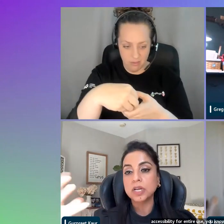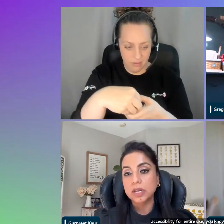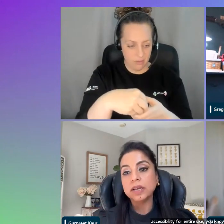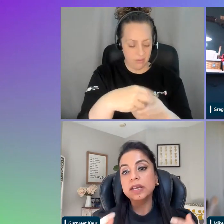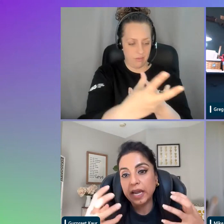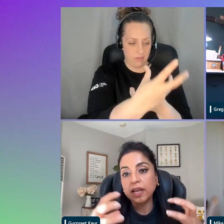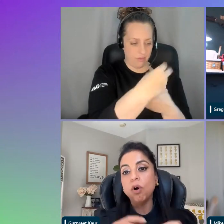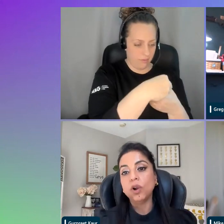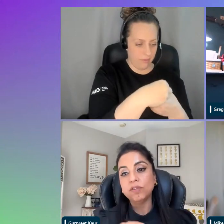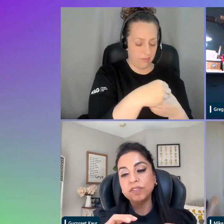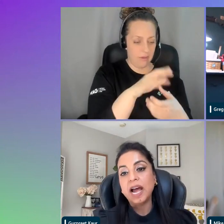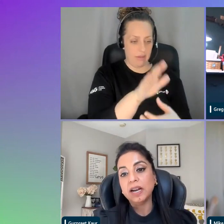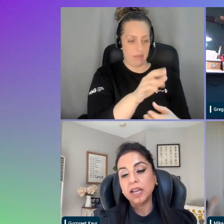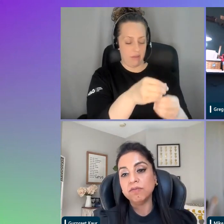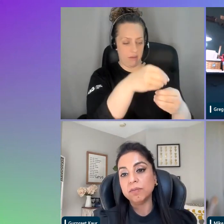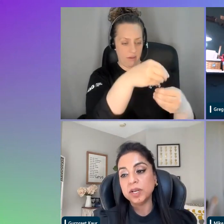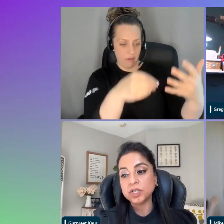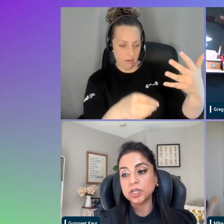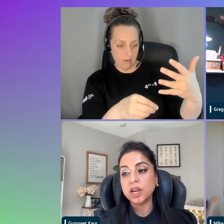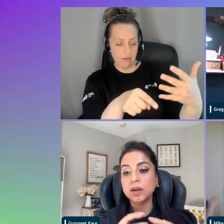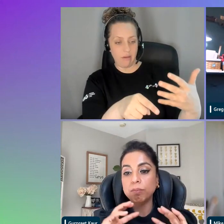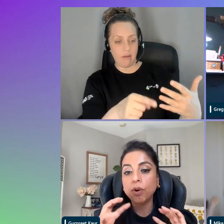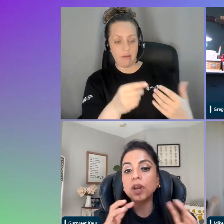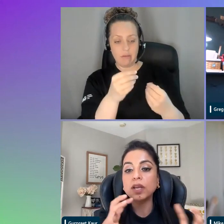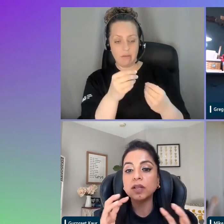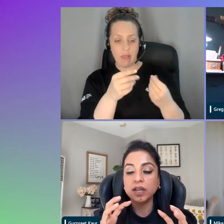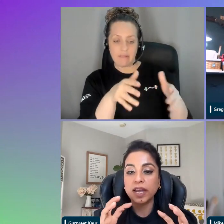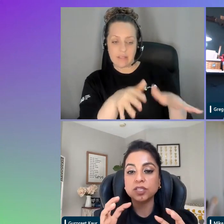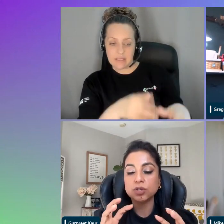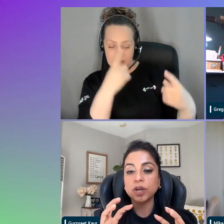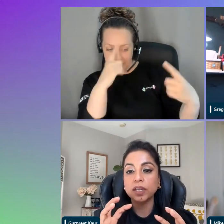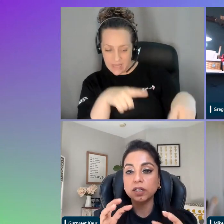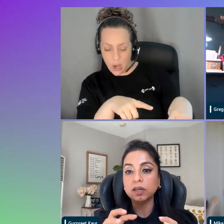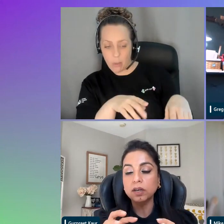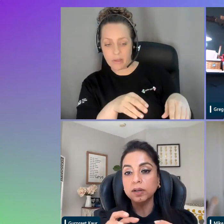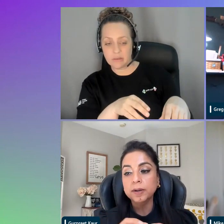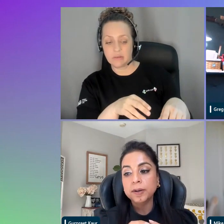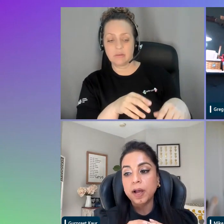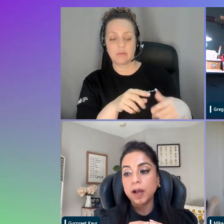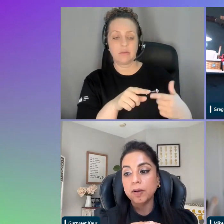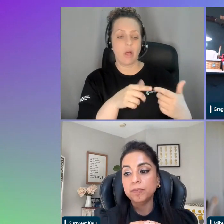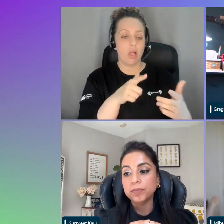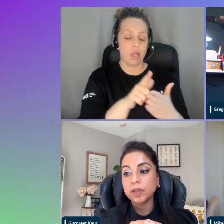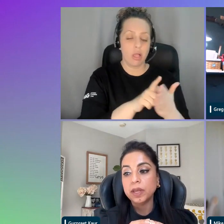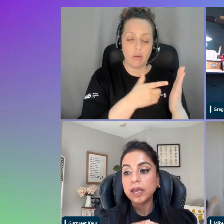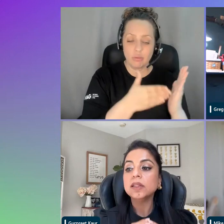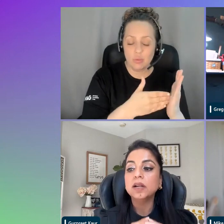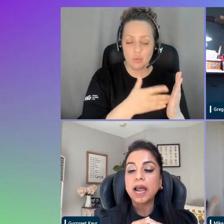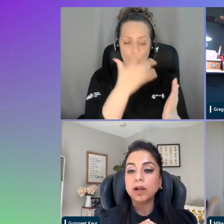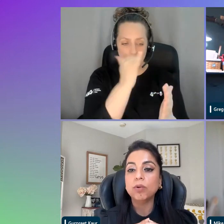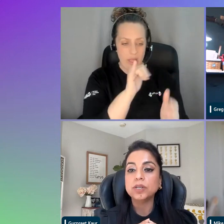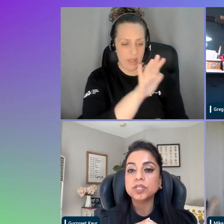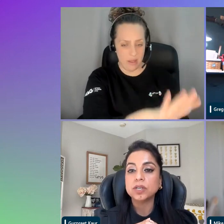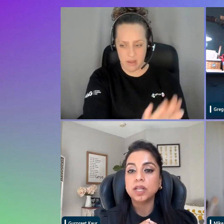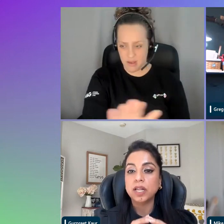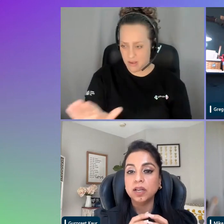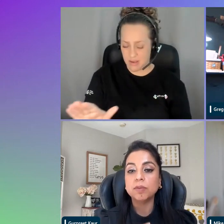there lawsuits getting all of that information and putting the case together? Um in the language that the company